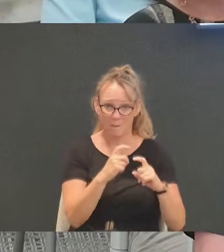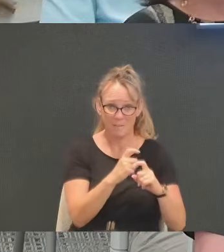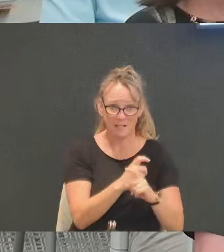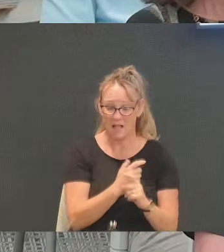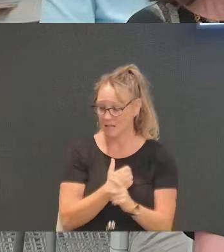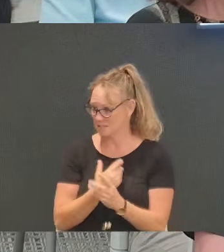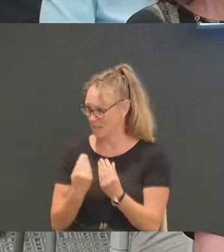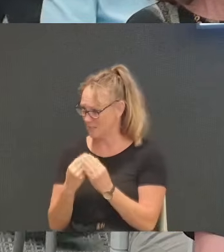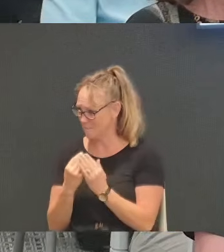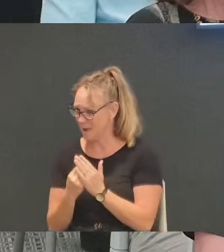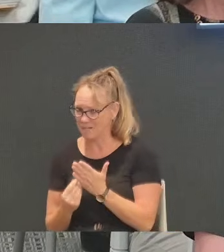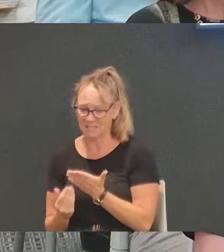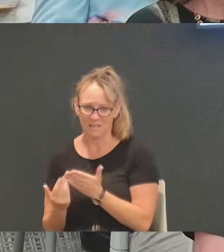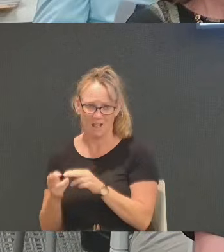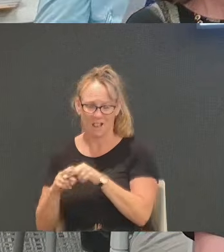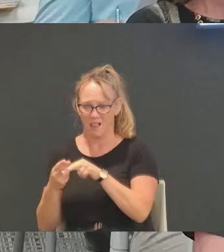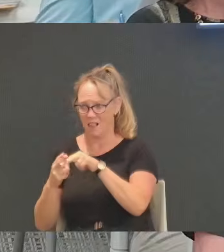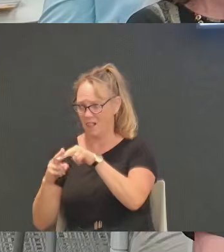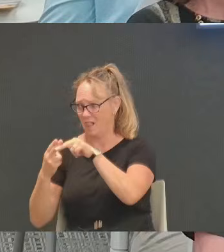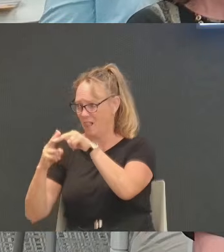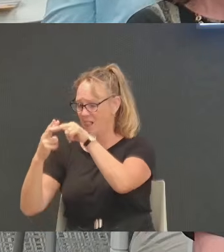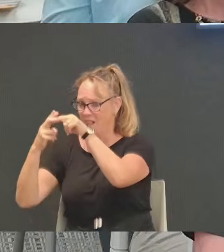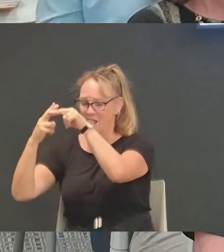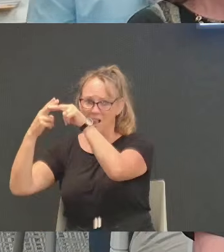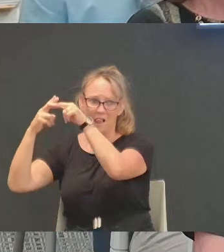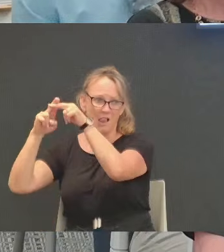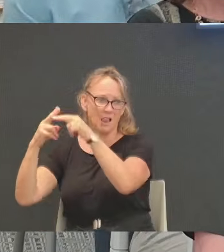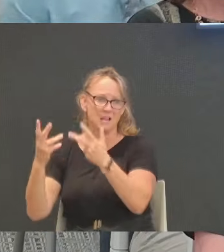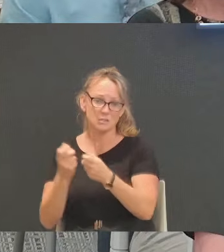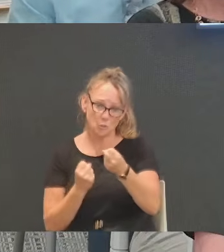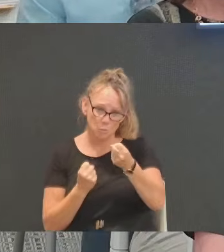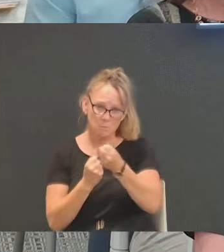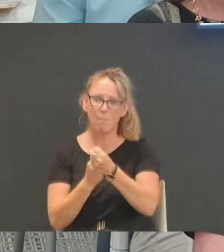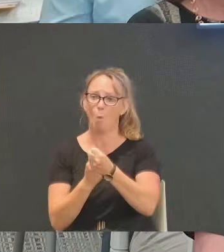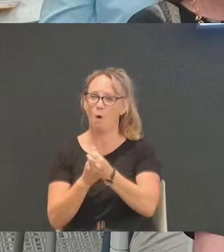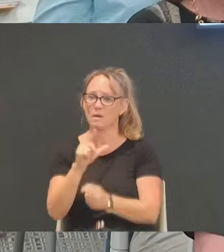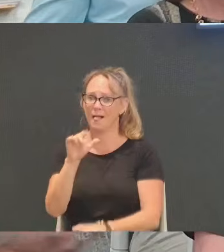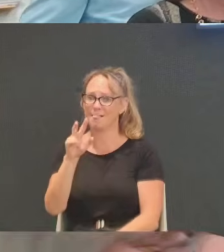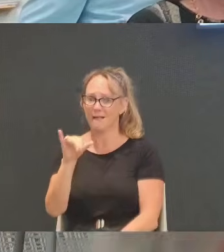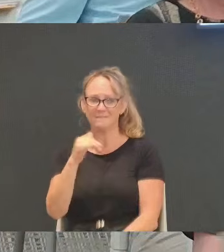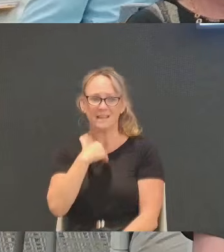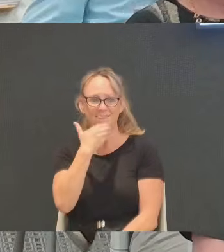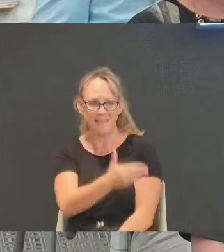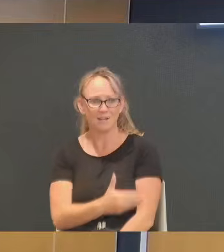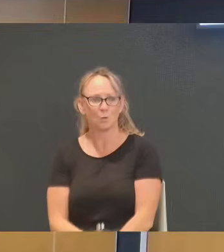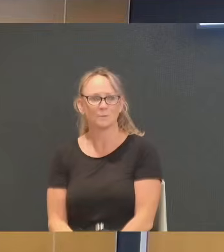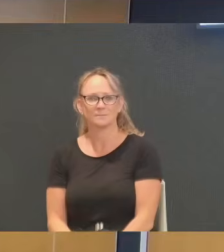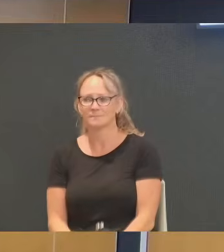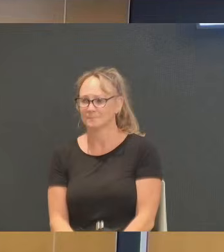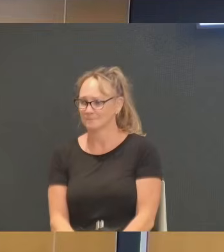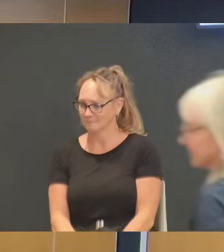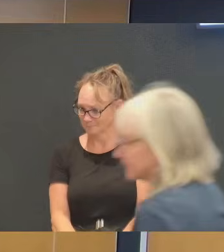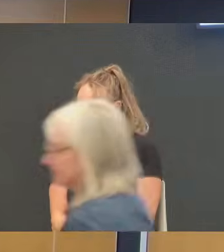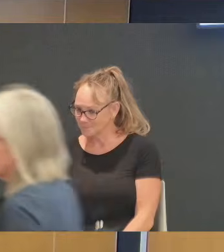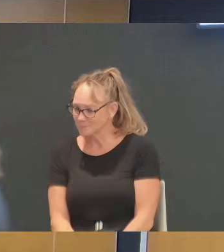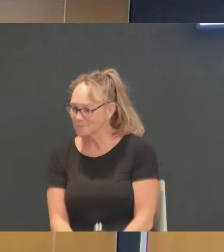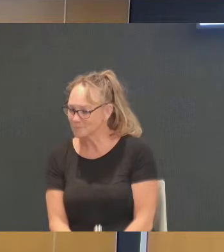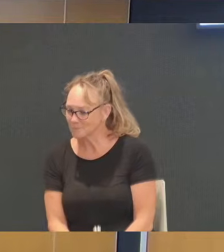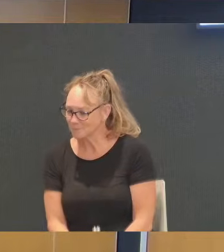bigger and bigger unfortunately. So, we urge support for the levy. Thank you. Thank you.